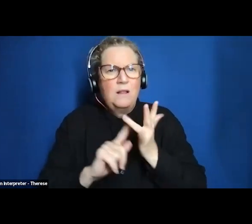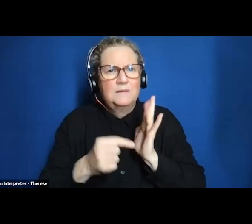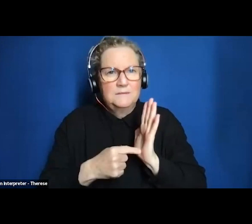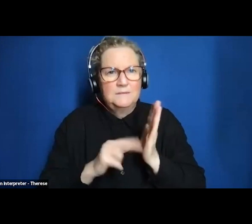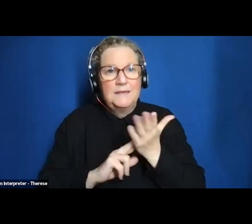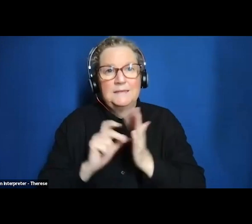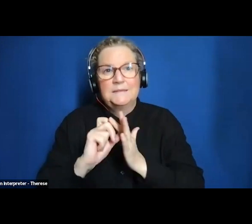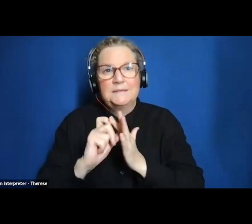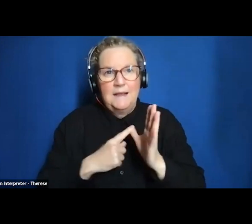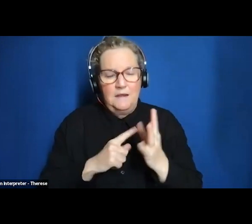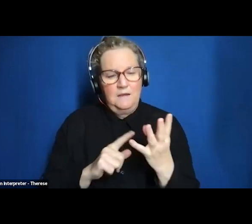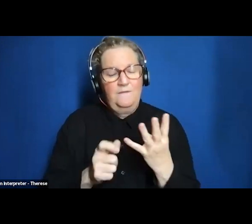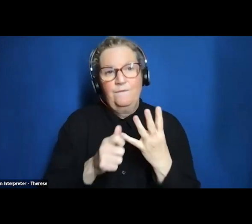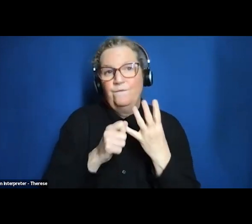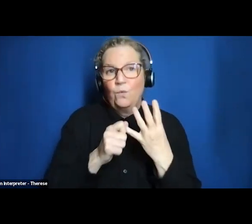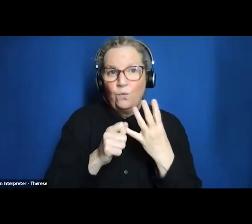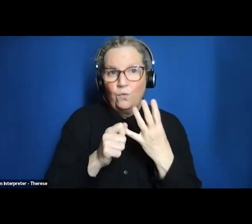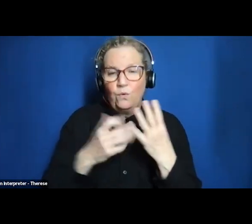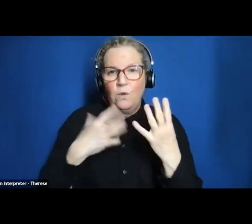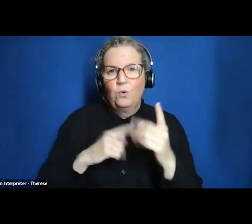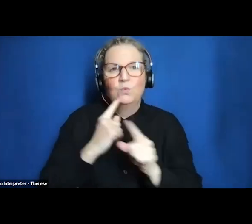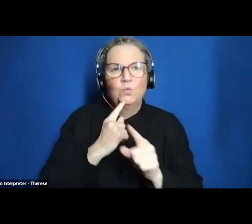And finally, I want to talk to you about the purpose